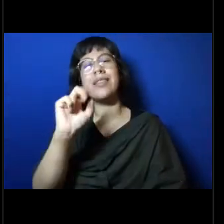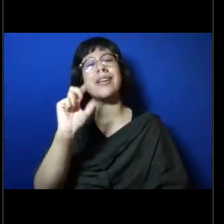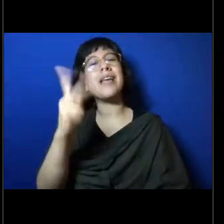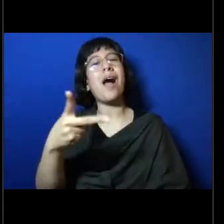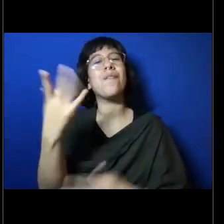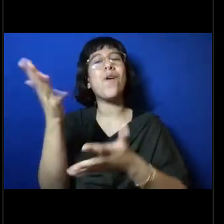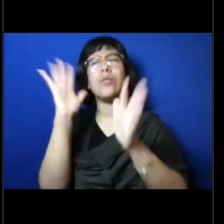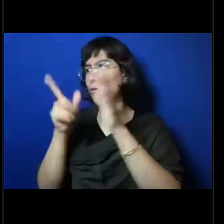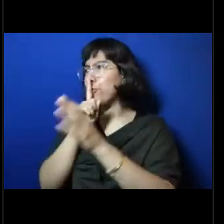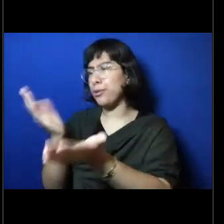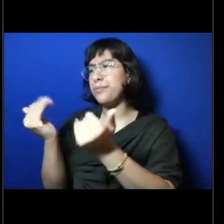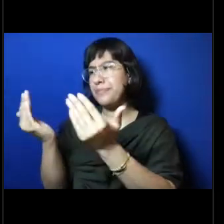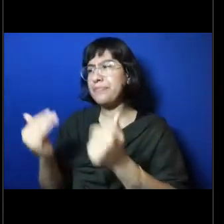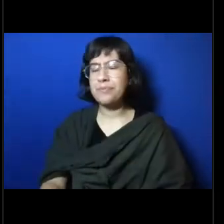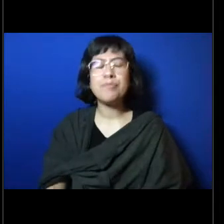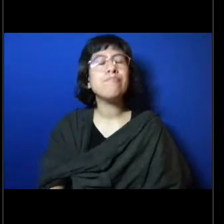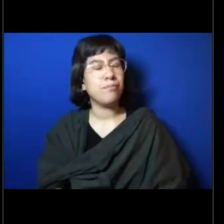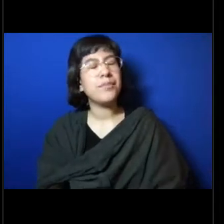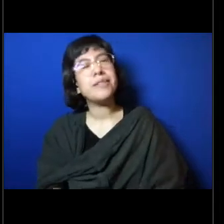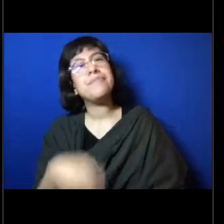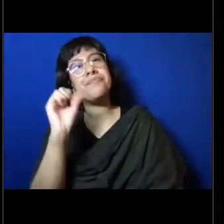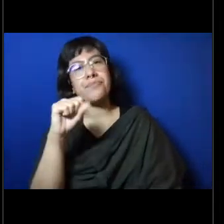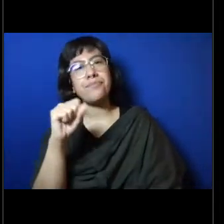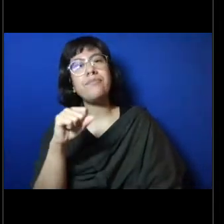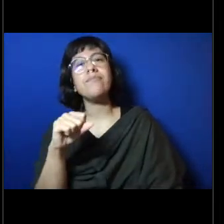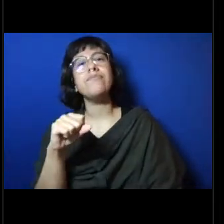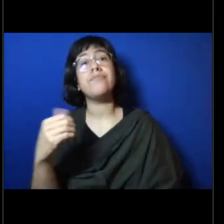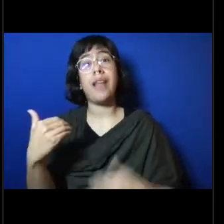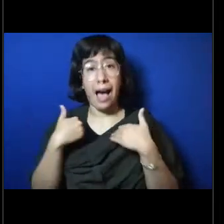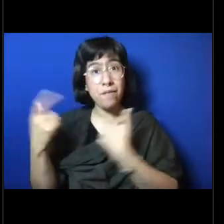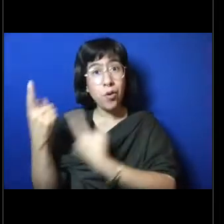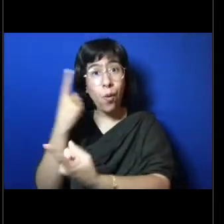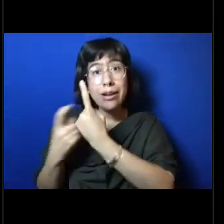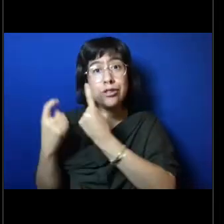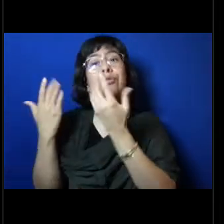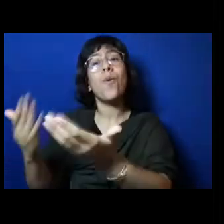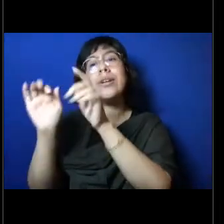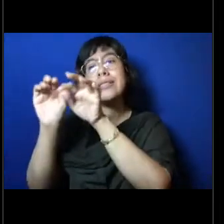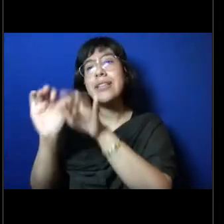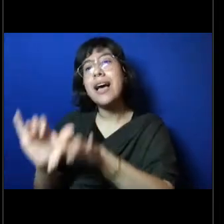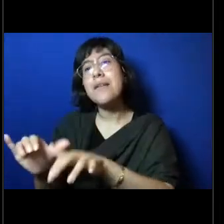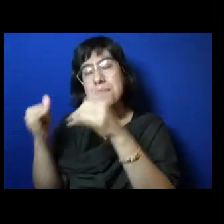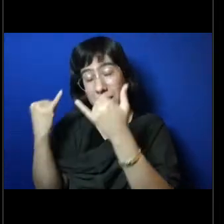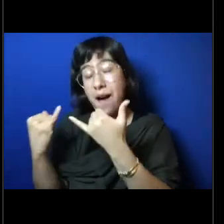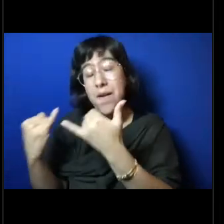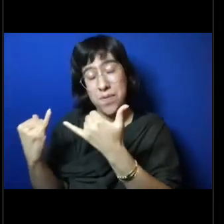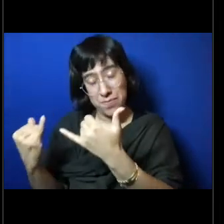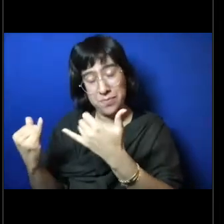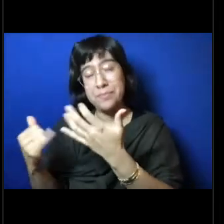Yeah. For sure. [Grace] Yeah. So if you have questions, you can go ahead and write them in the question\chat box